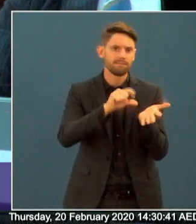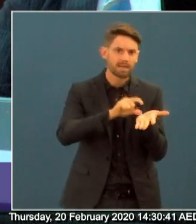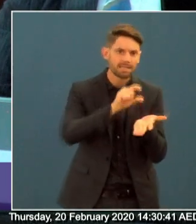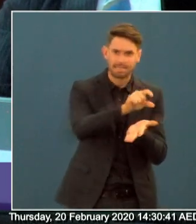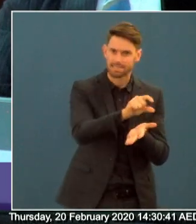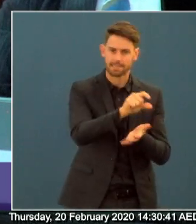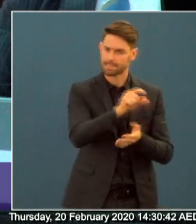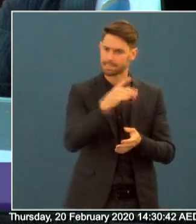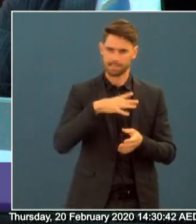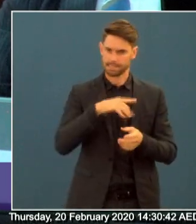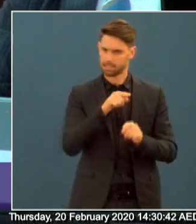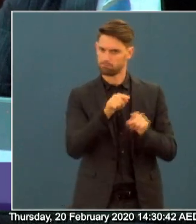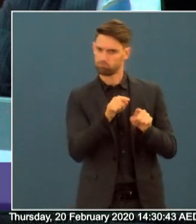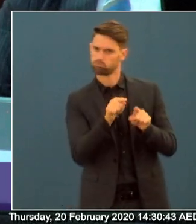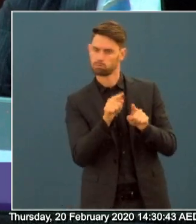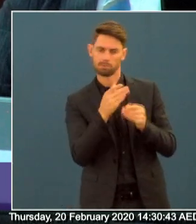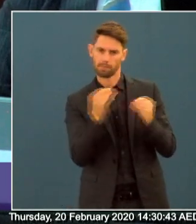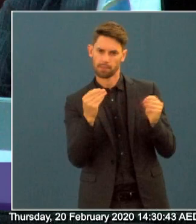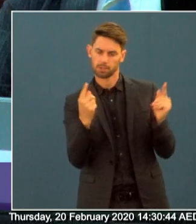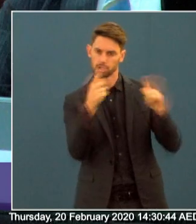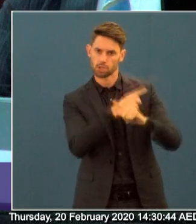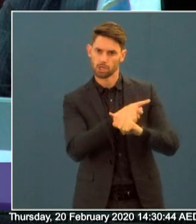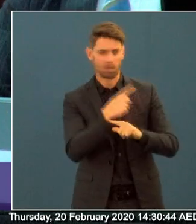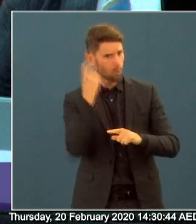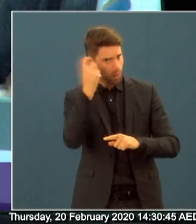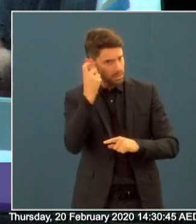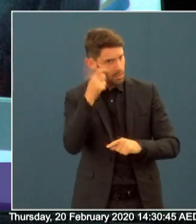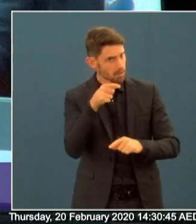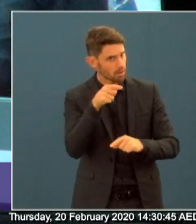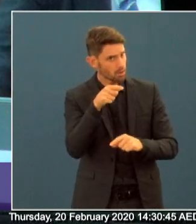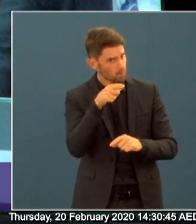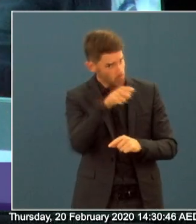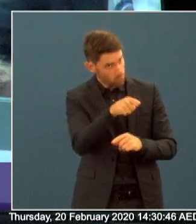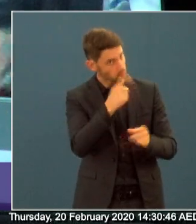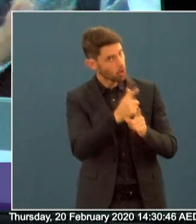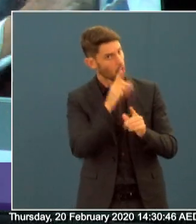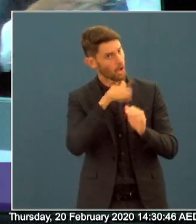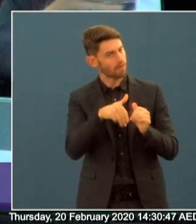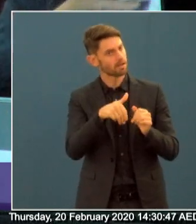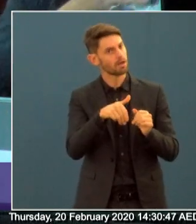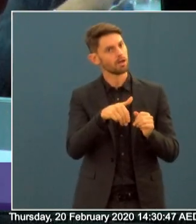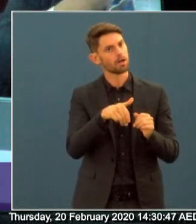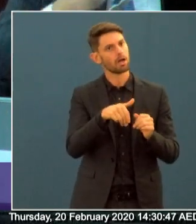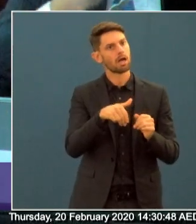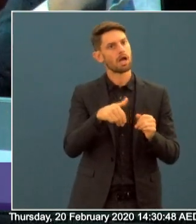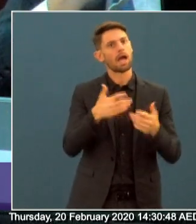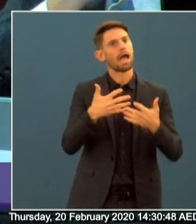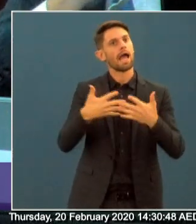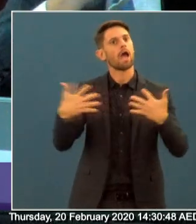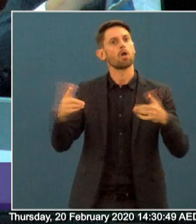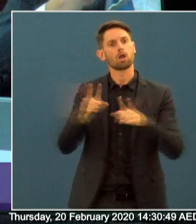And so is this an issue about how long someone can spend — in particular, sorry, I mean a general practitioner or psychiatrist